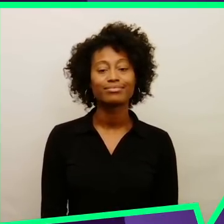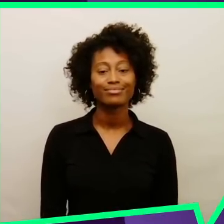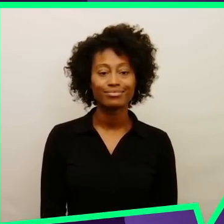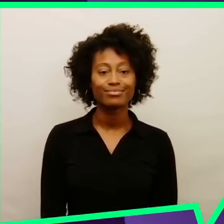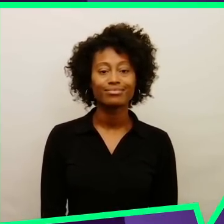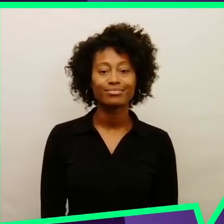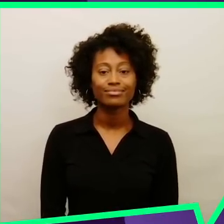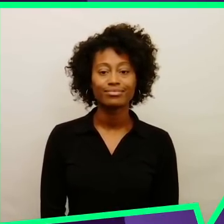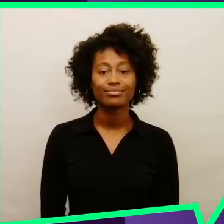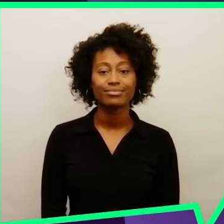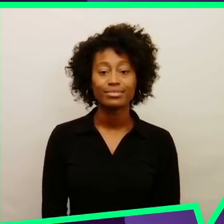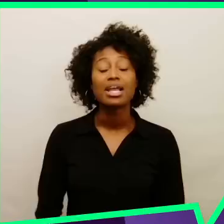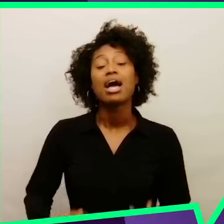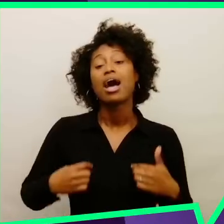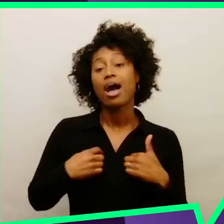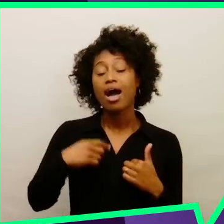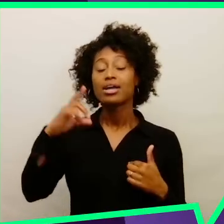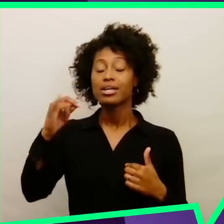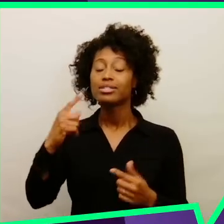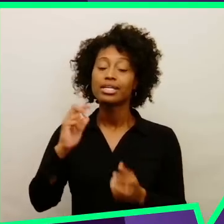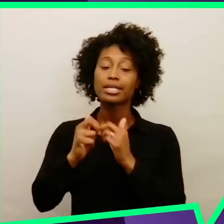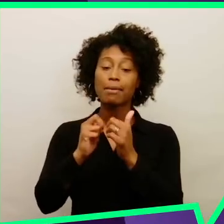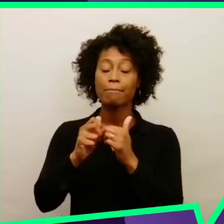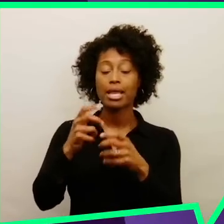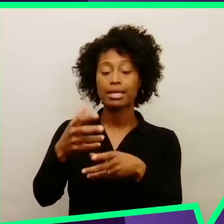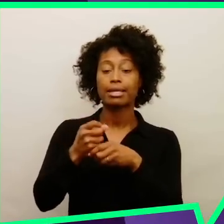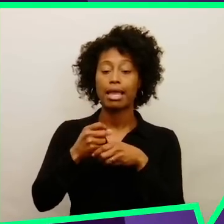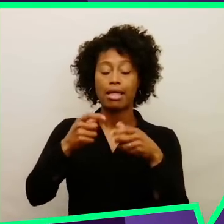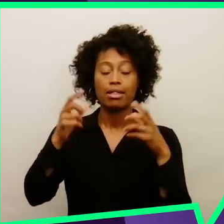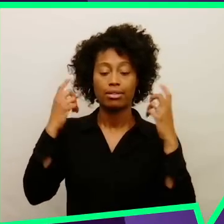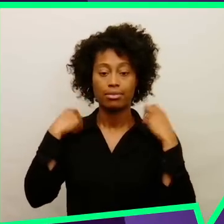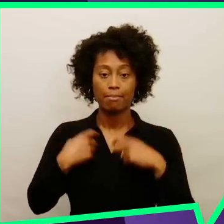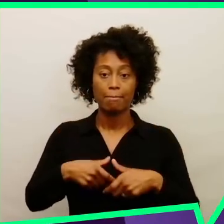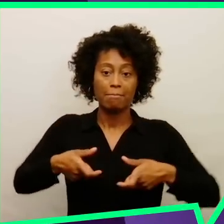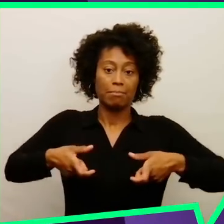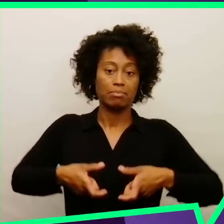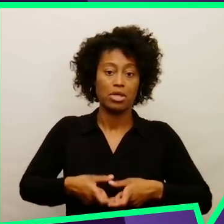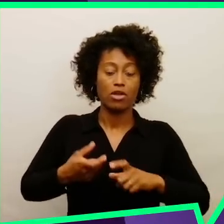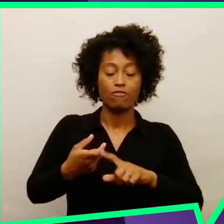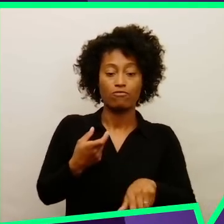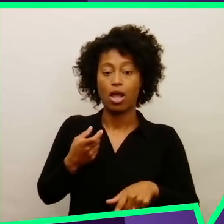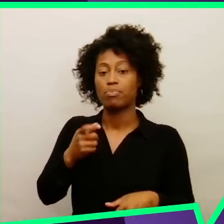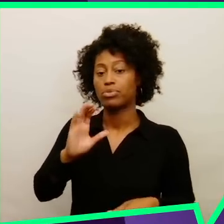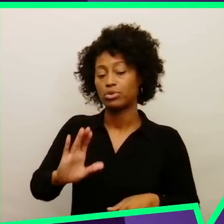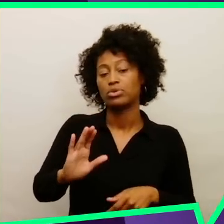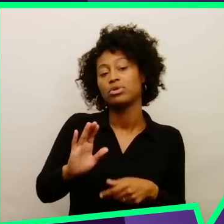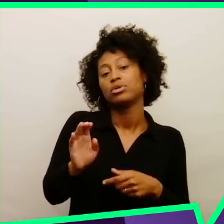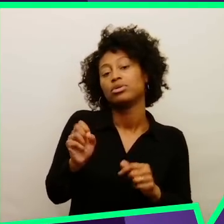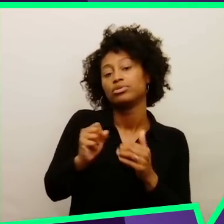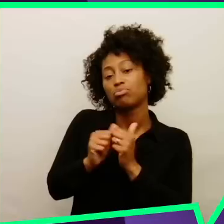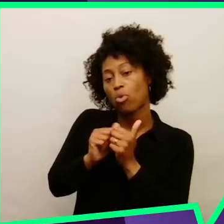And I did compete the medals for esports.